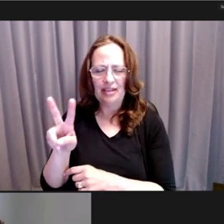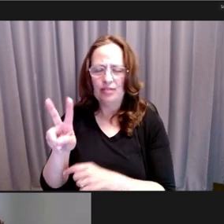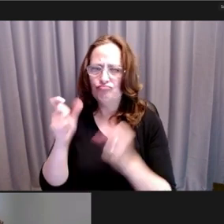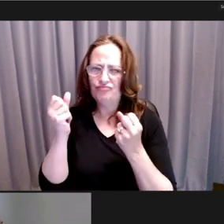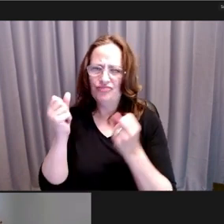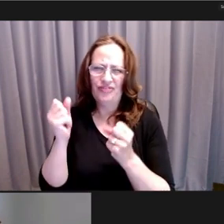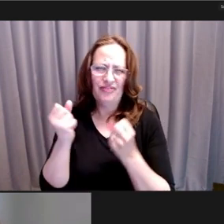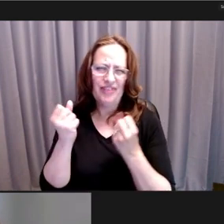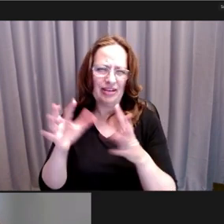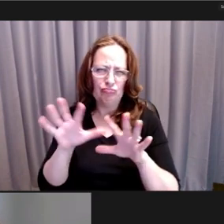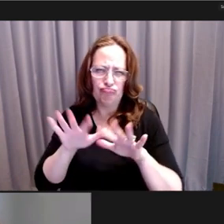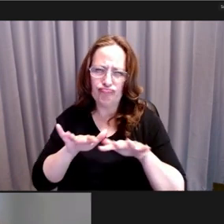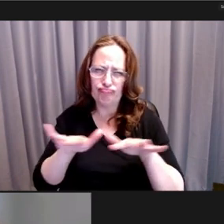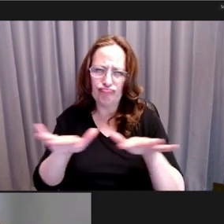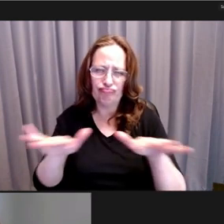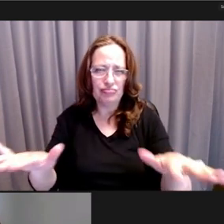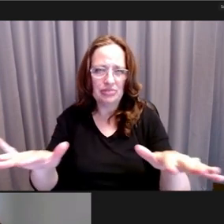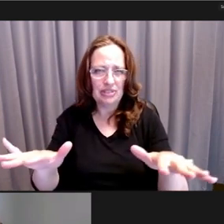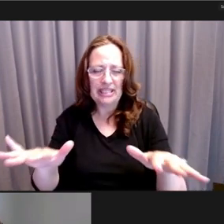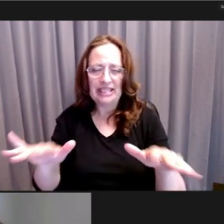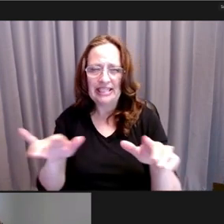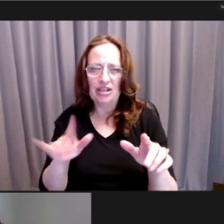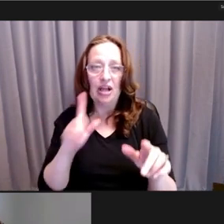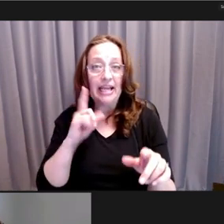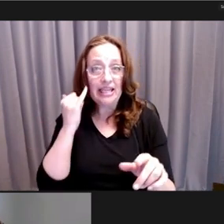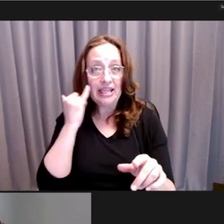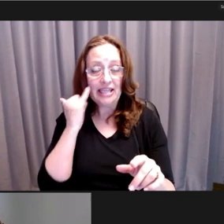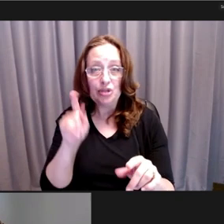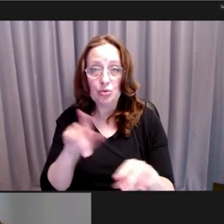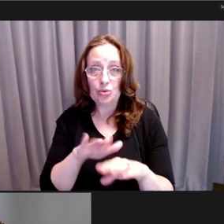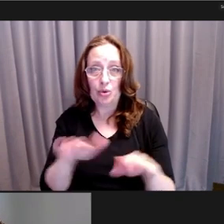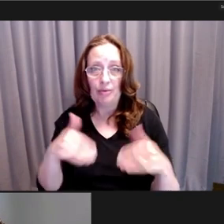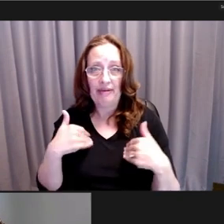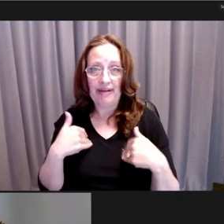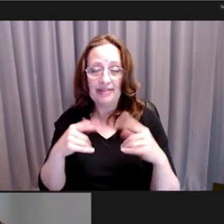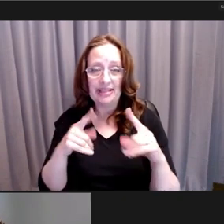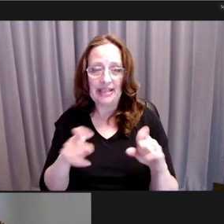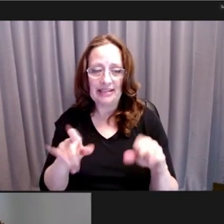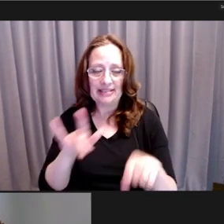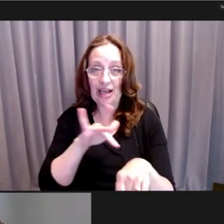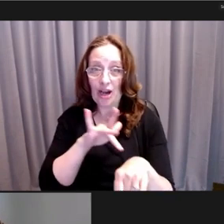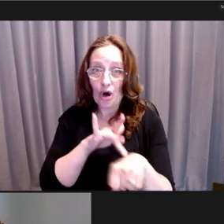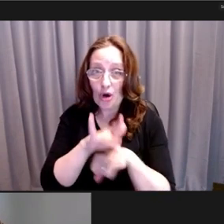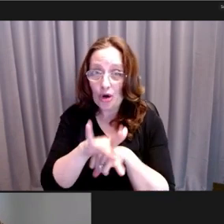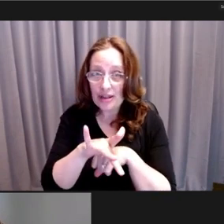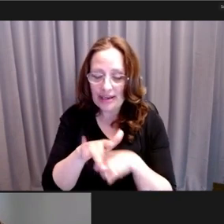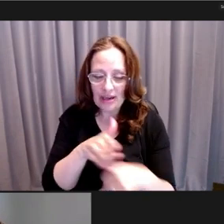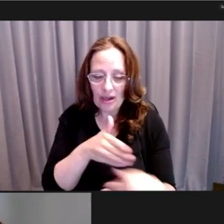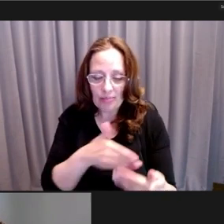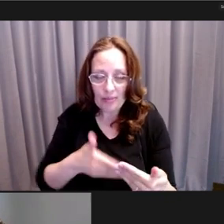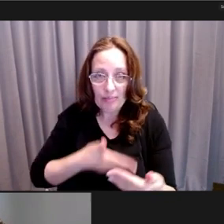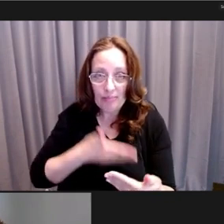if you don't have that testing early on, it's hard to know that it was in fact related to that.